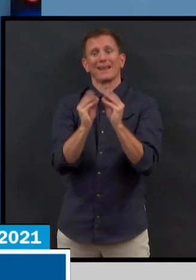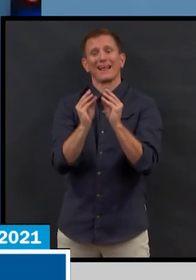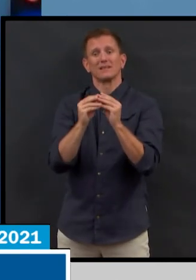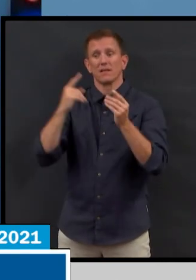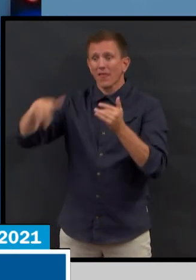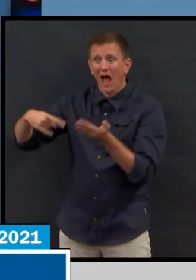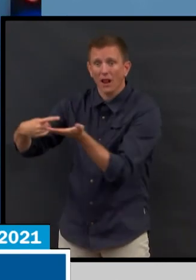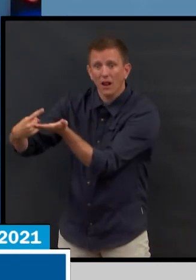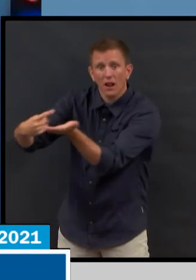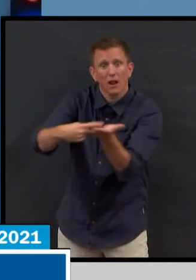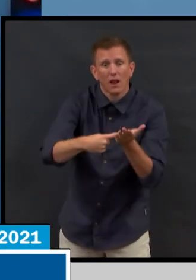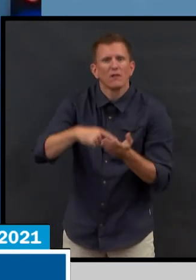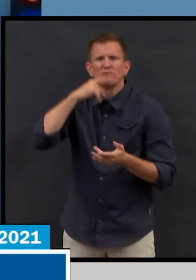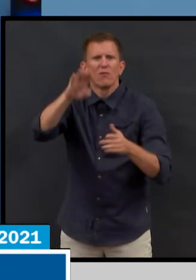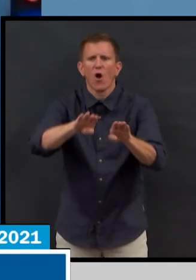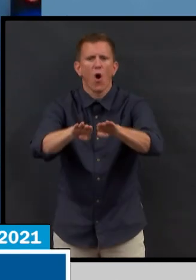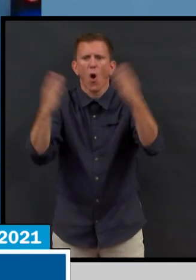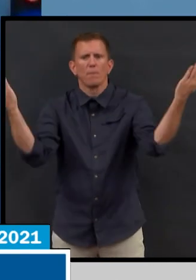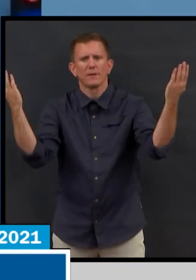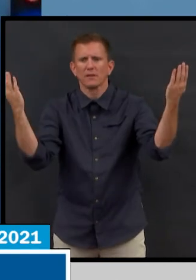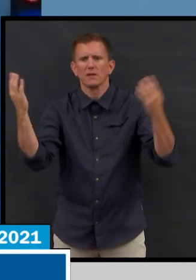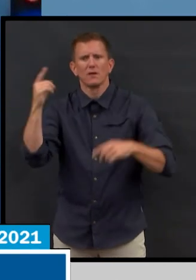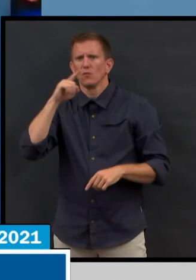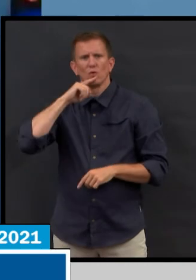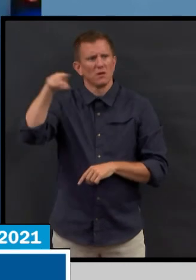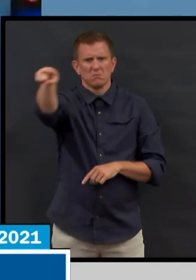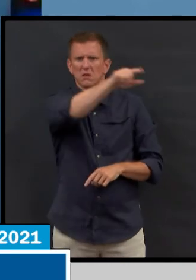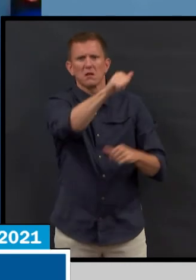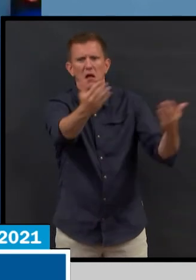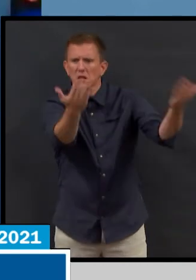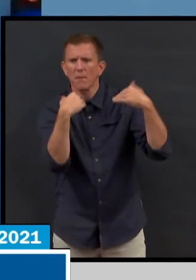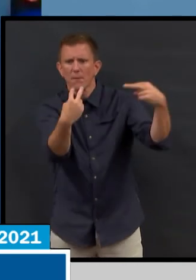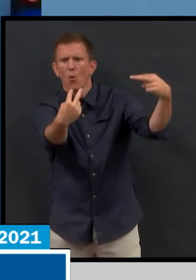the property outside of being a golf course the community is making those decisions and they've